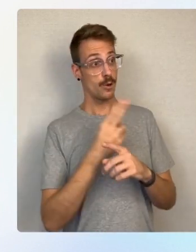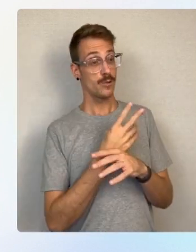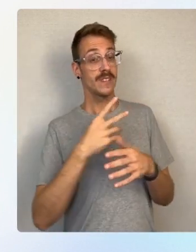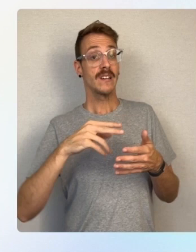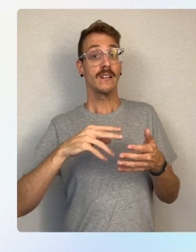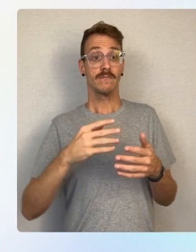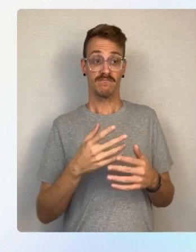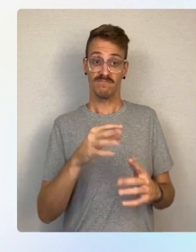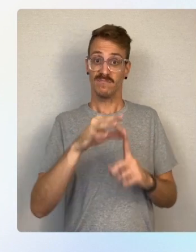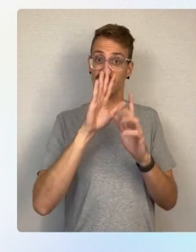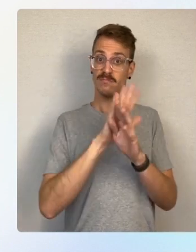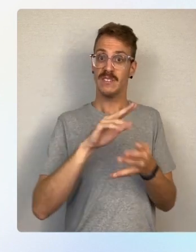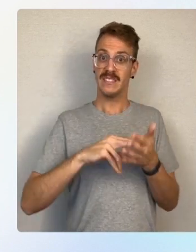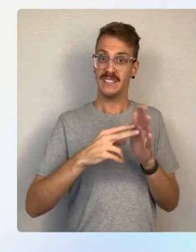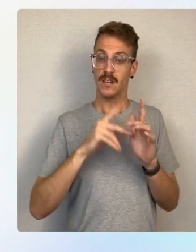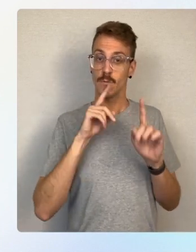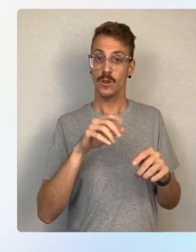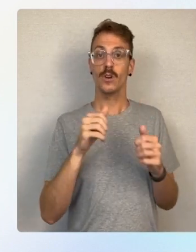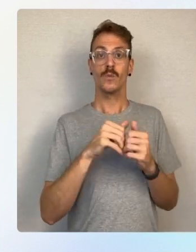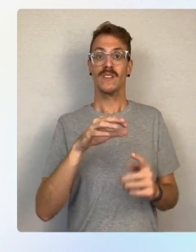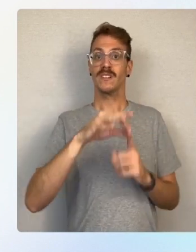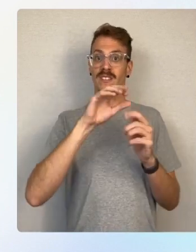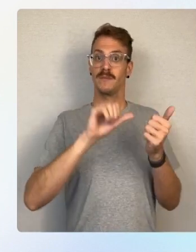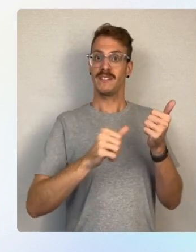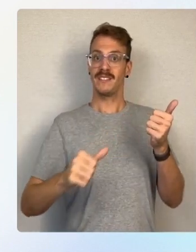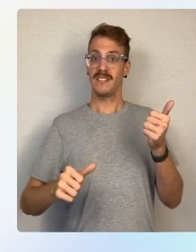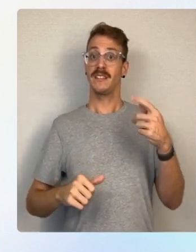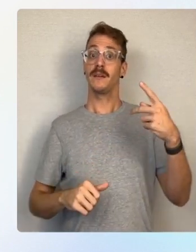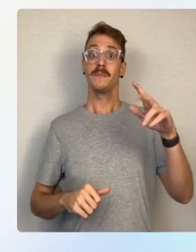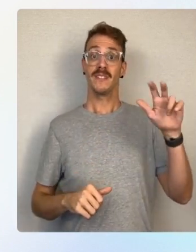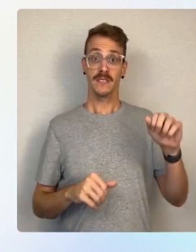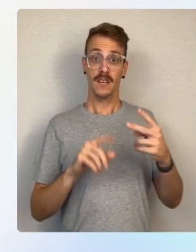We're then using a custom intent order with custom entities: